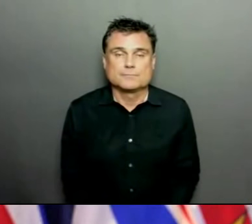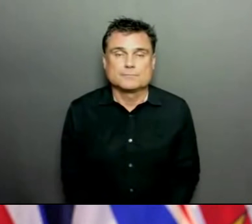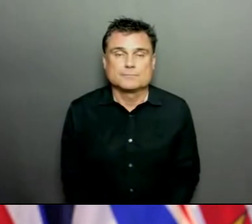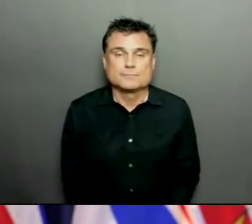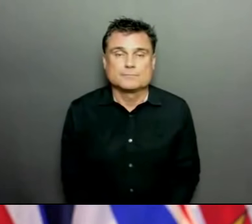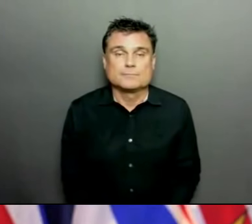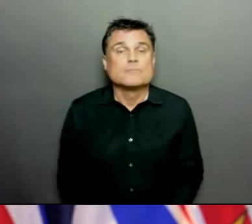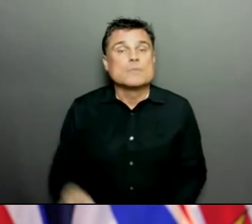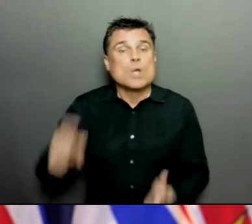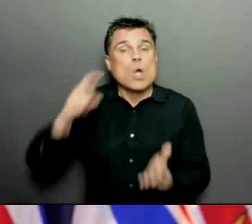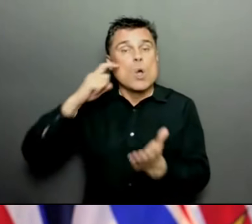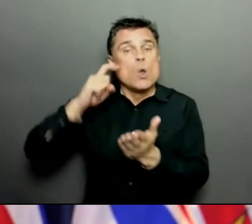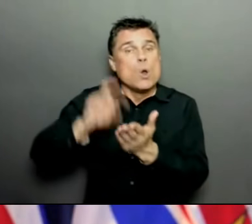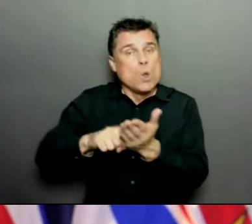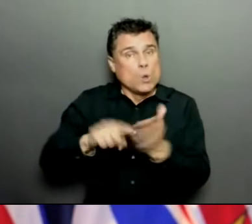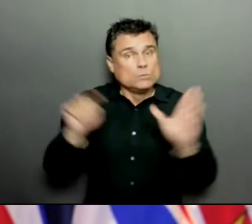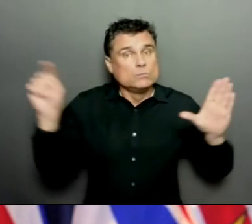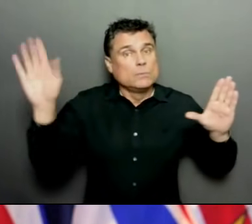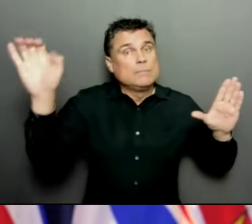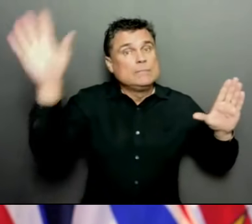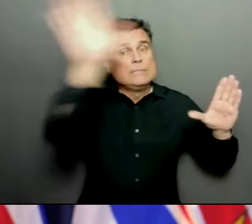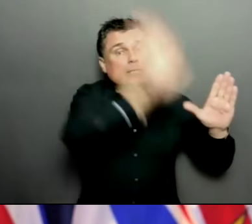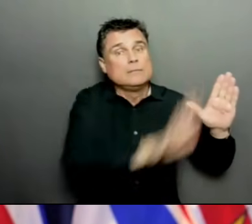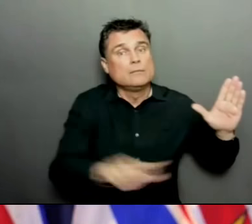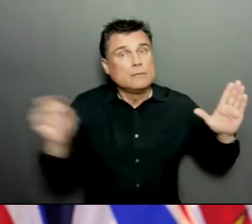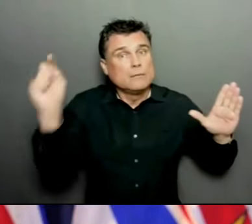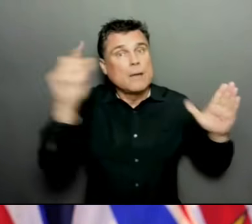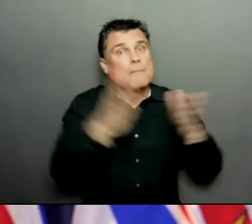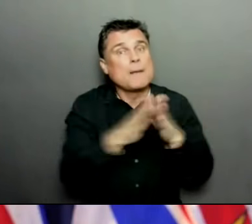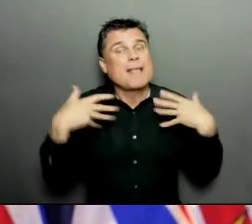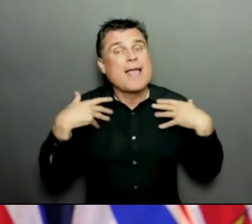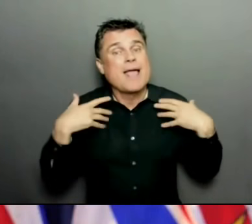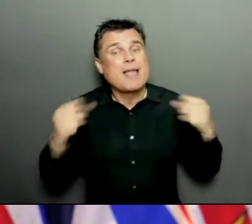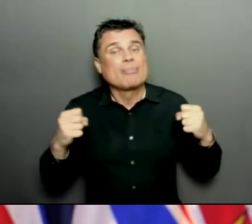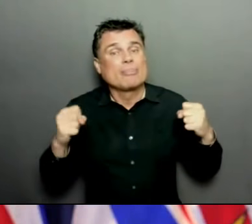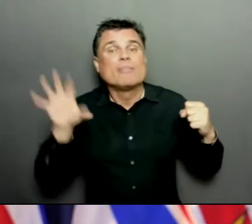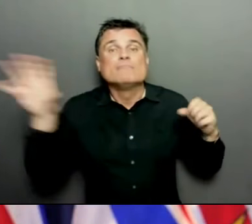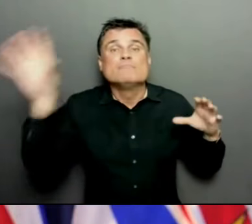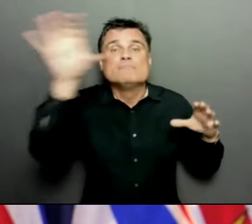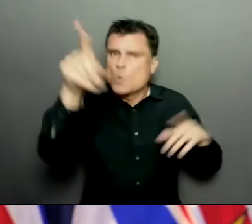and the distribution of the influenza vaccine, the number is